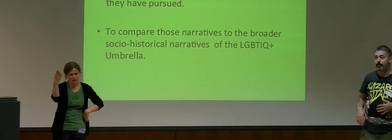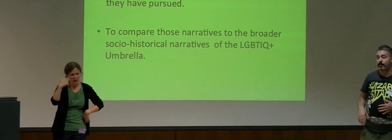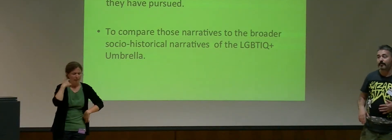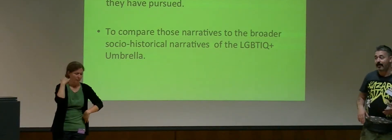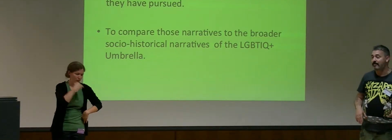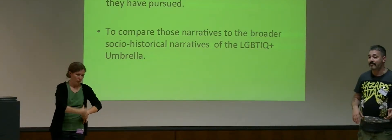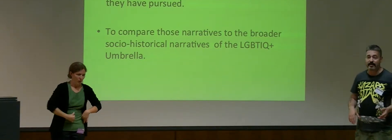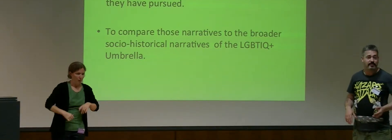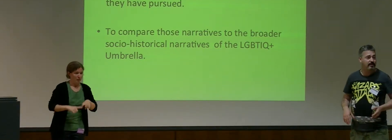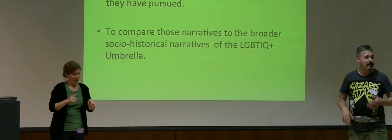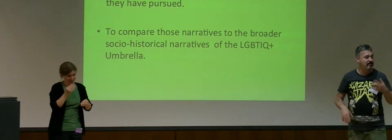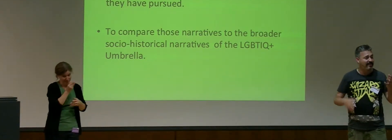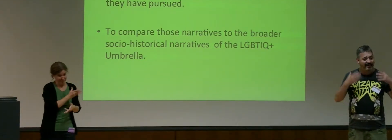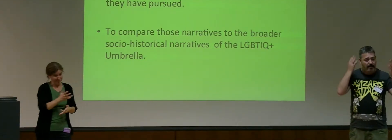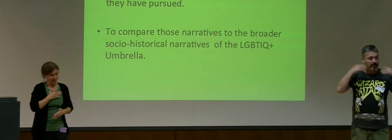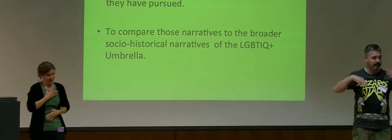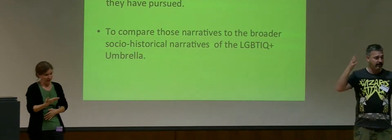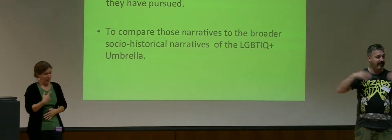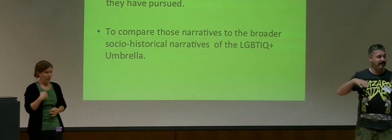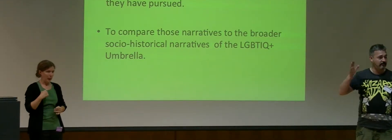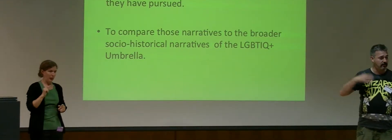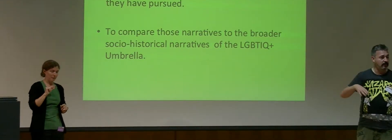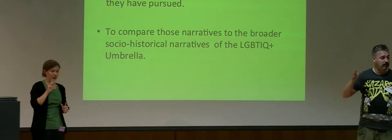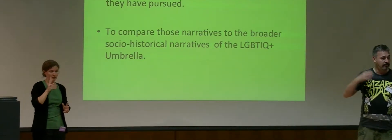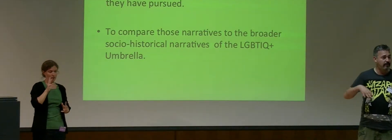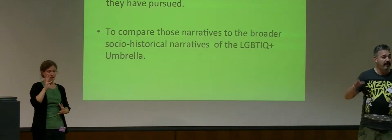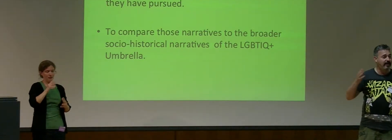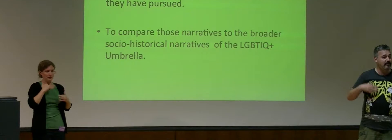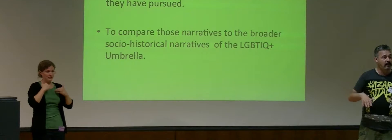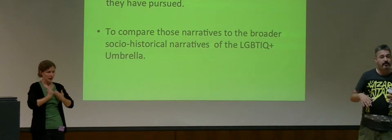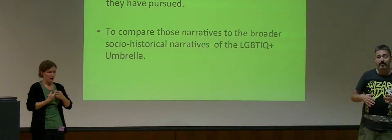you, I slightly a bit dazzed from the heat